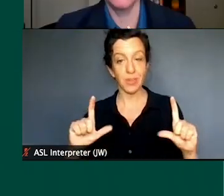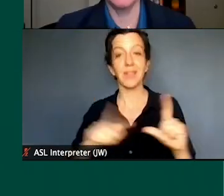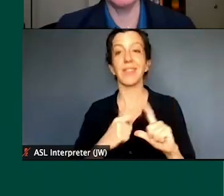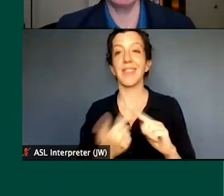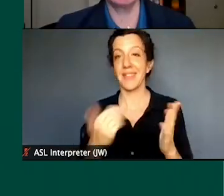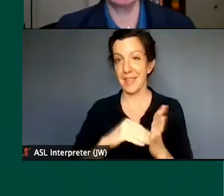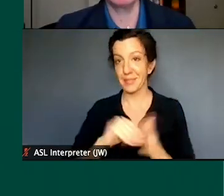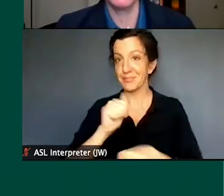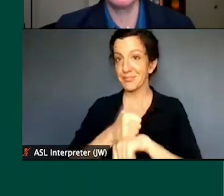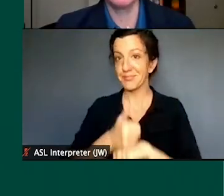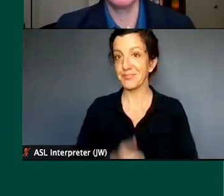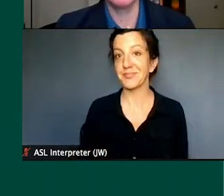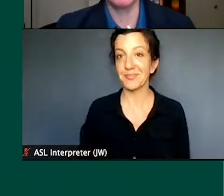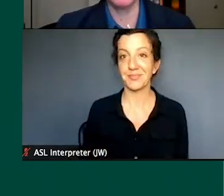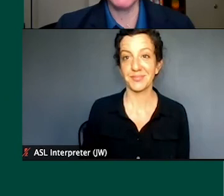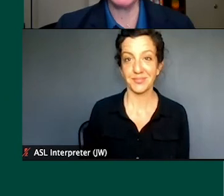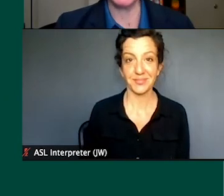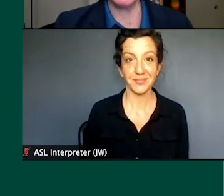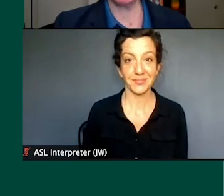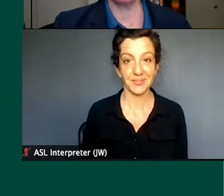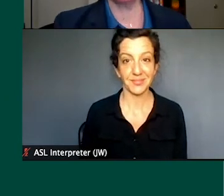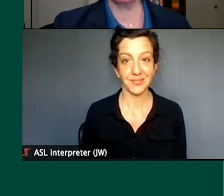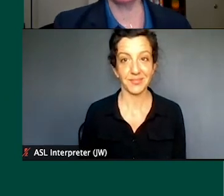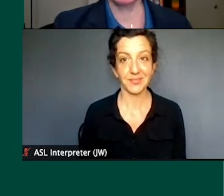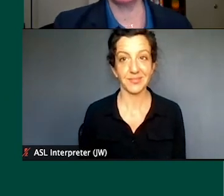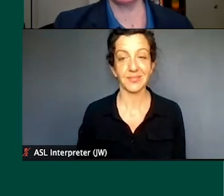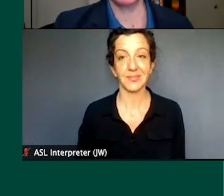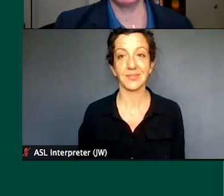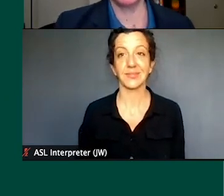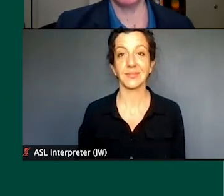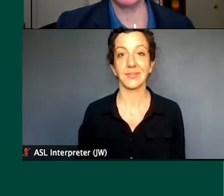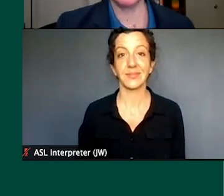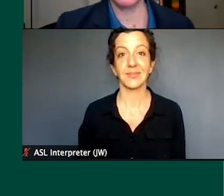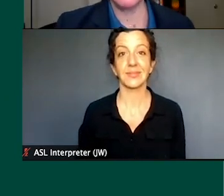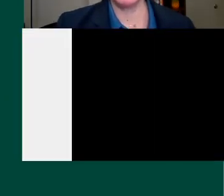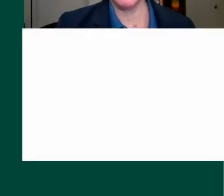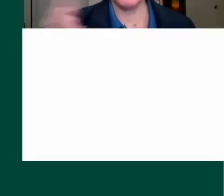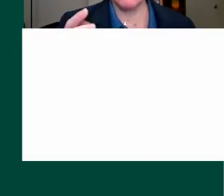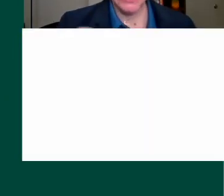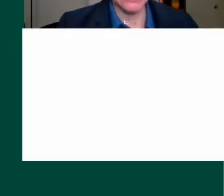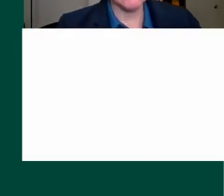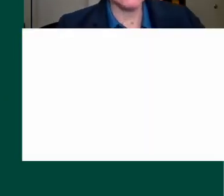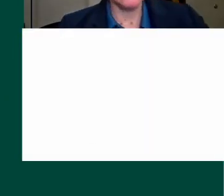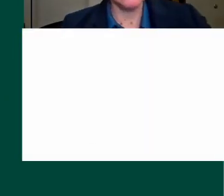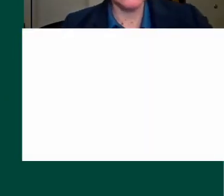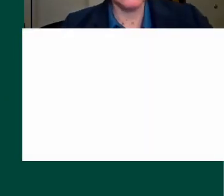Great. Is there any data available summarizing the negative impact on the status quo of not having doctors available?